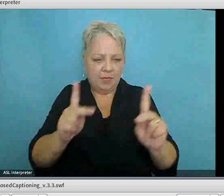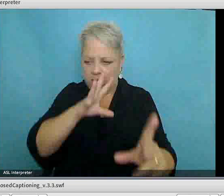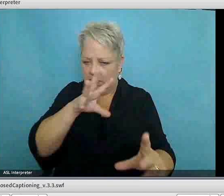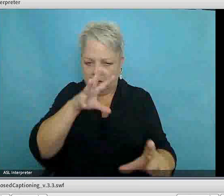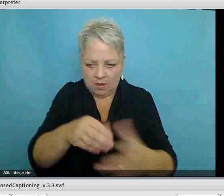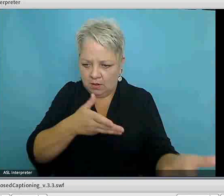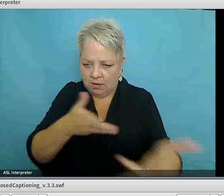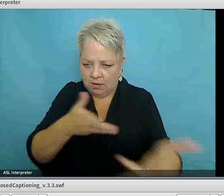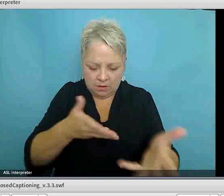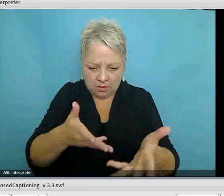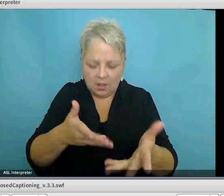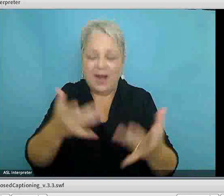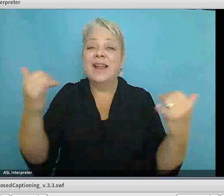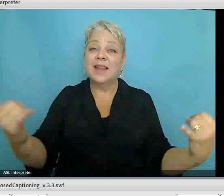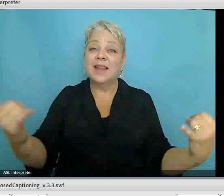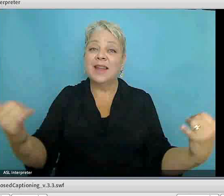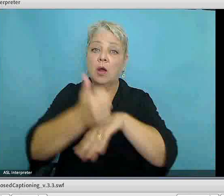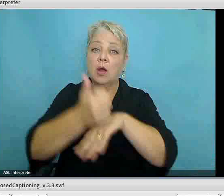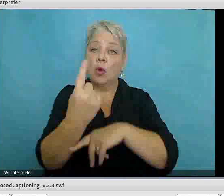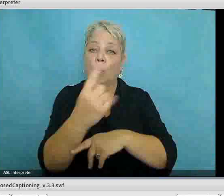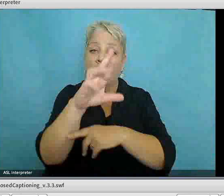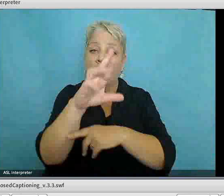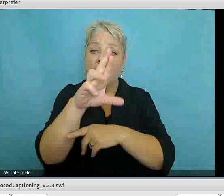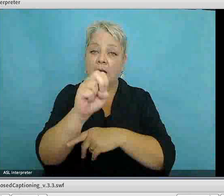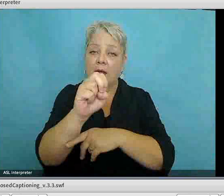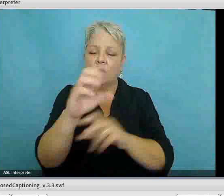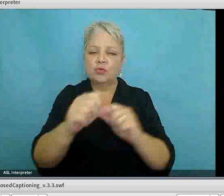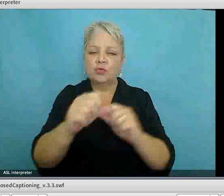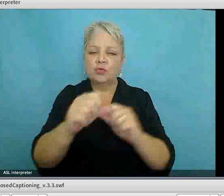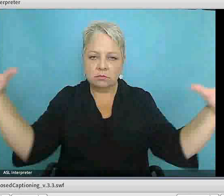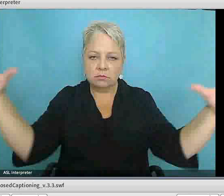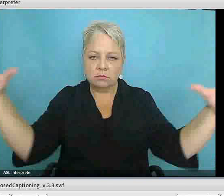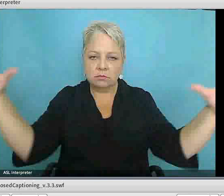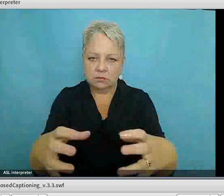and what we are trying to do is bring those together in a care plan.